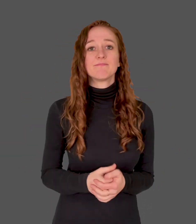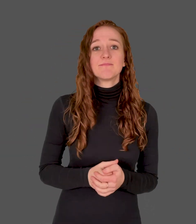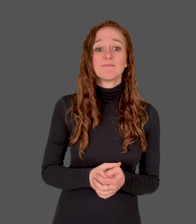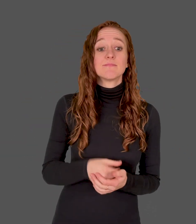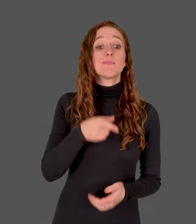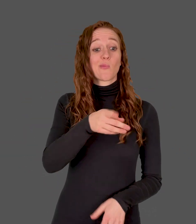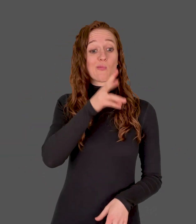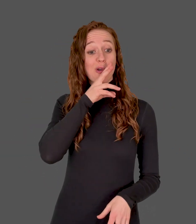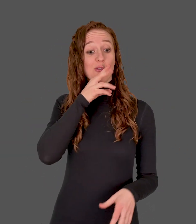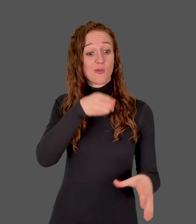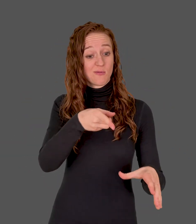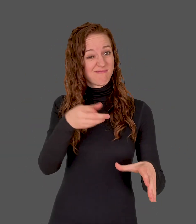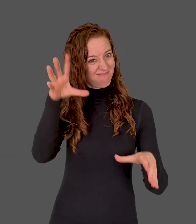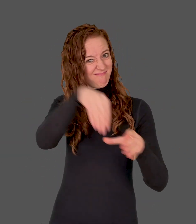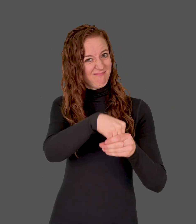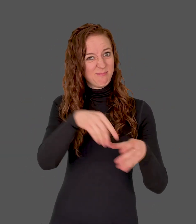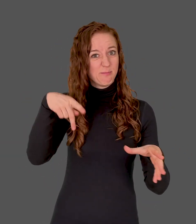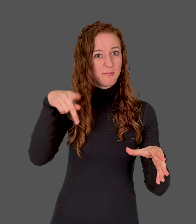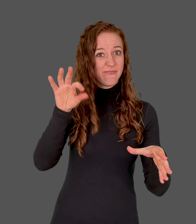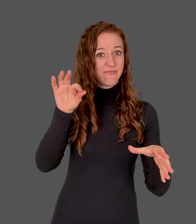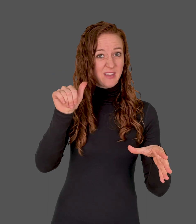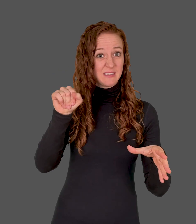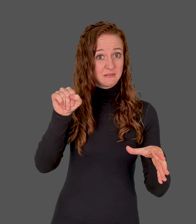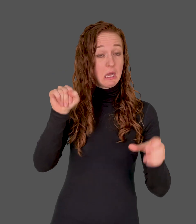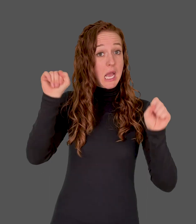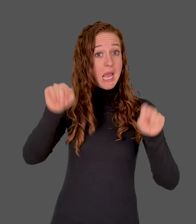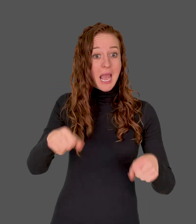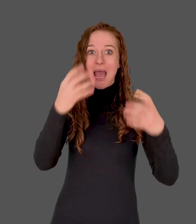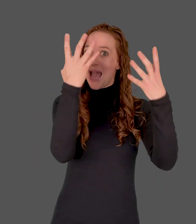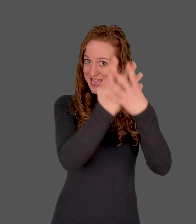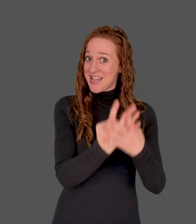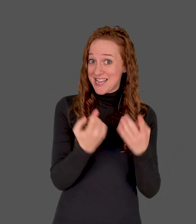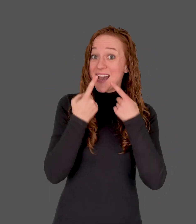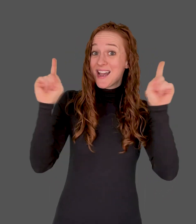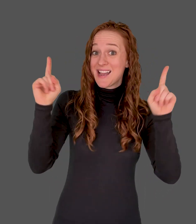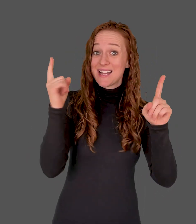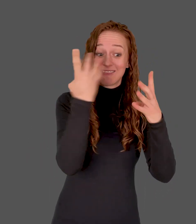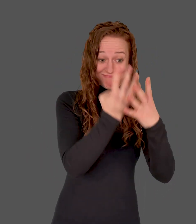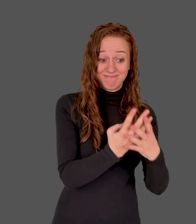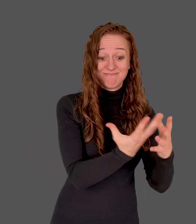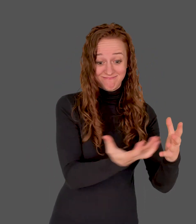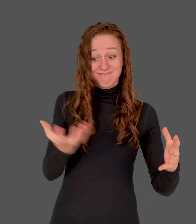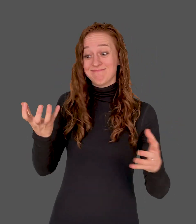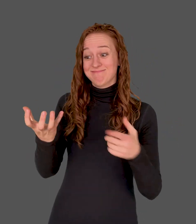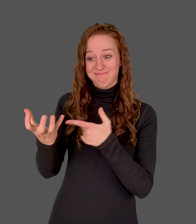Filtering PFAS from water has been successful;